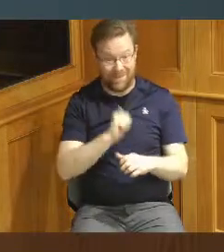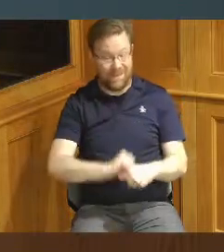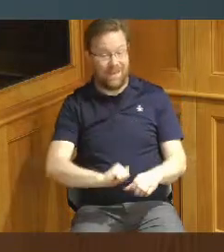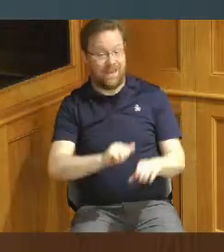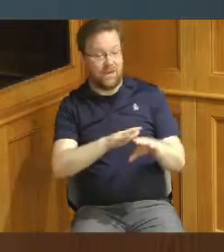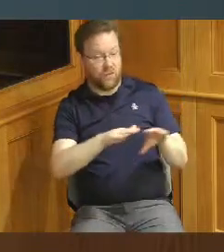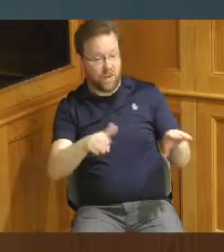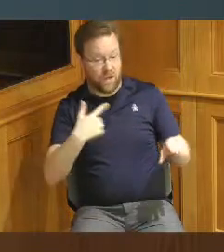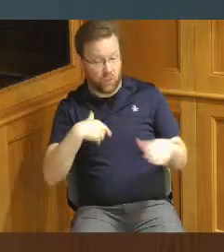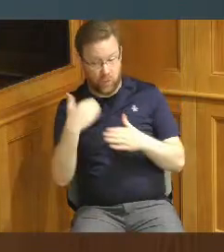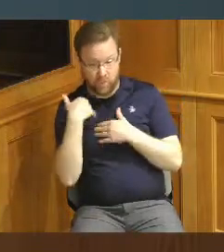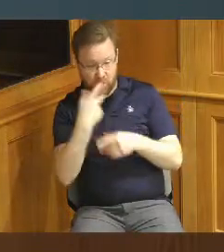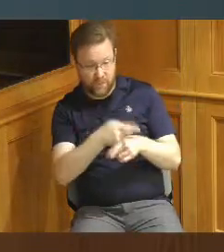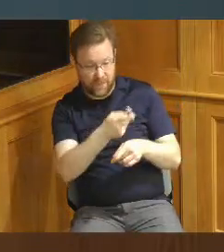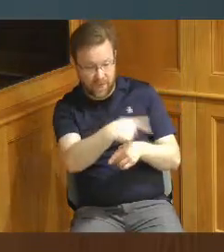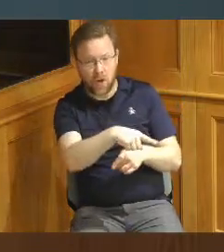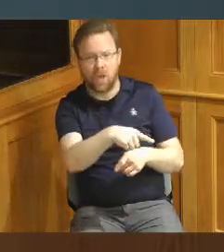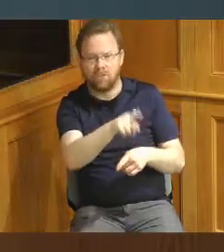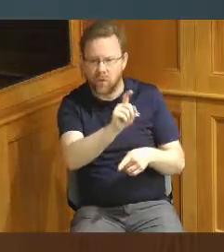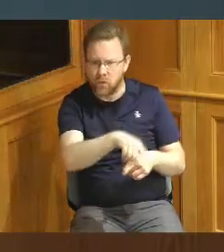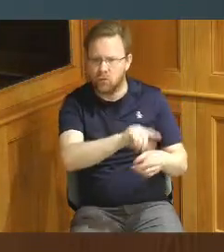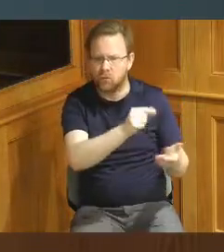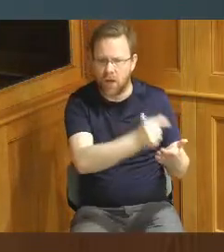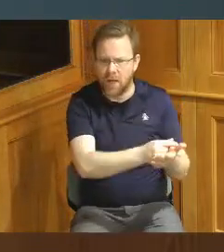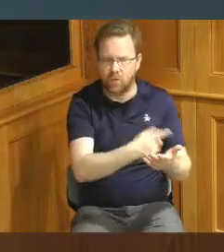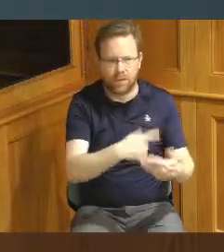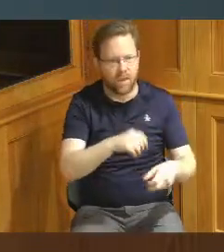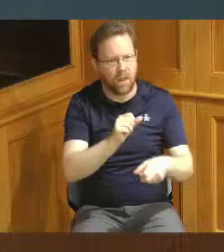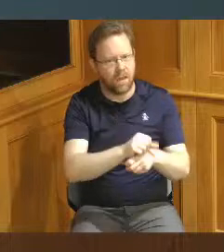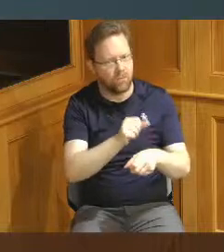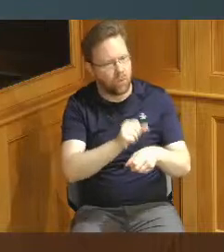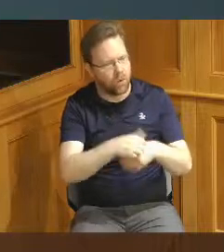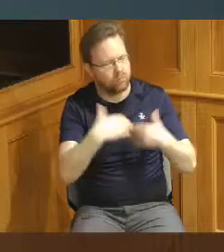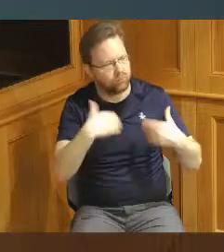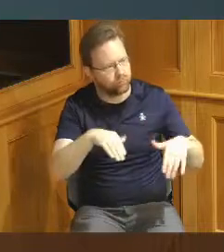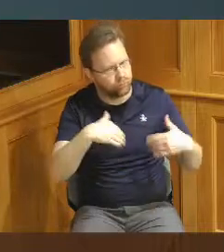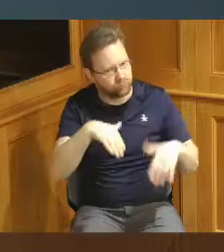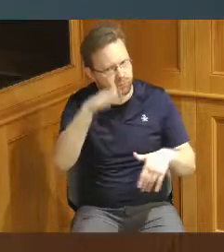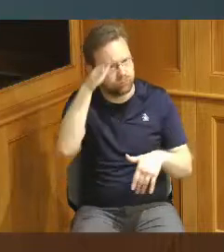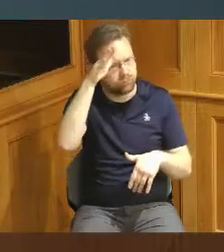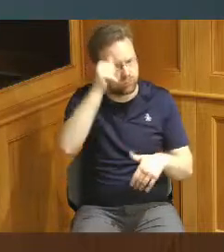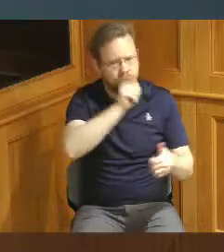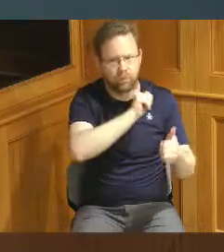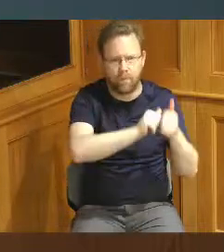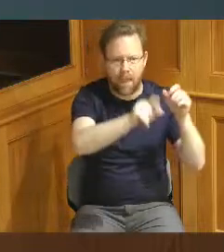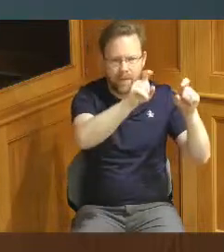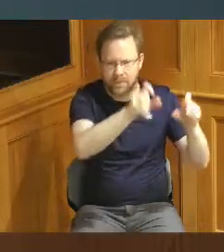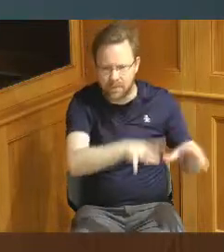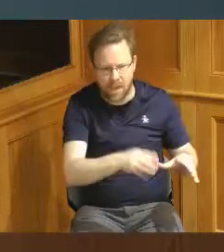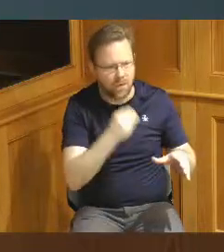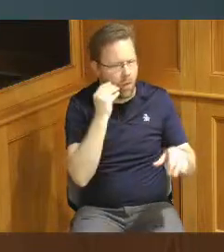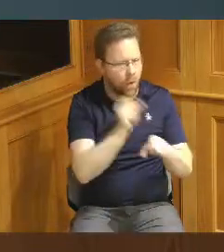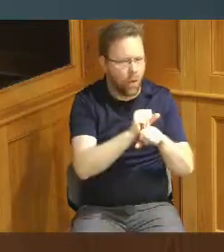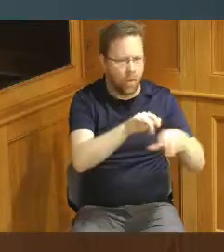States of America and to the Republic for which it stands one nation